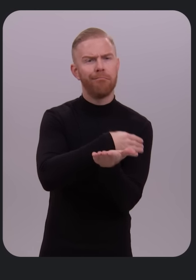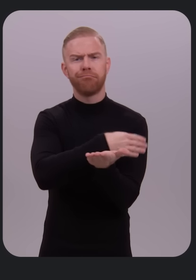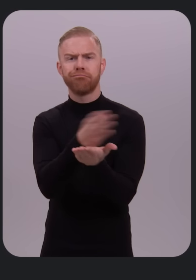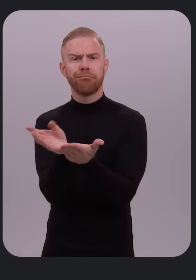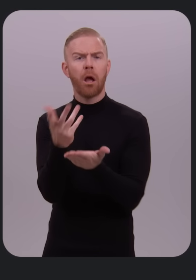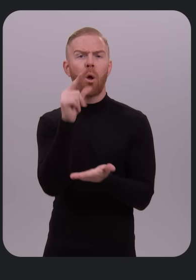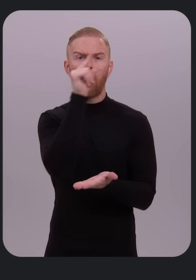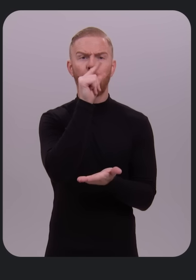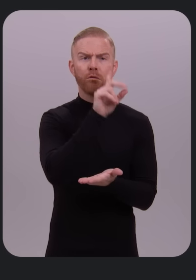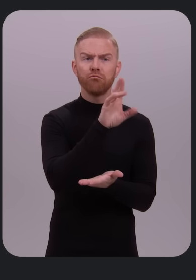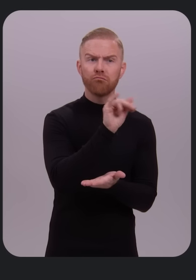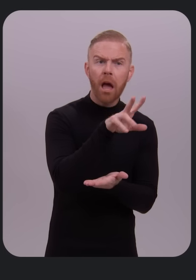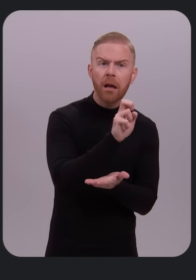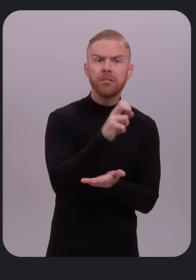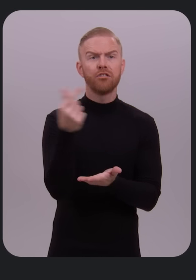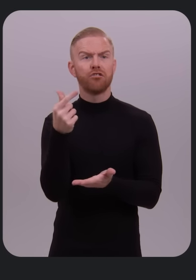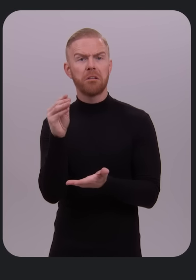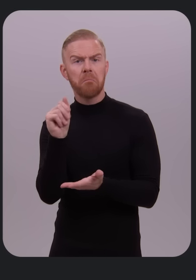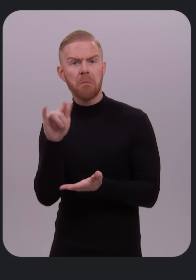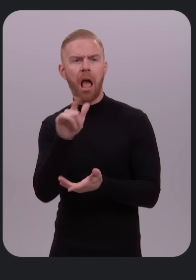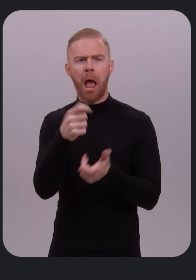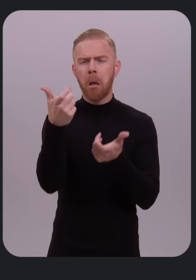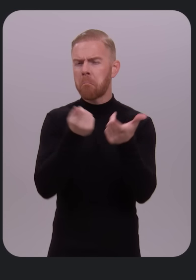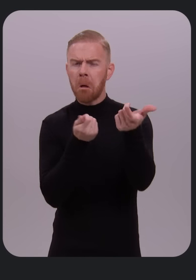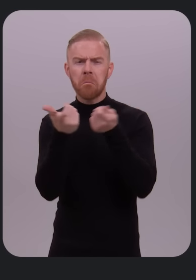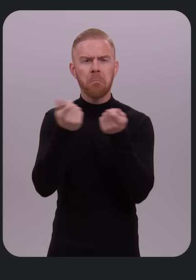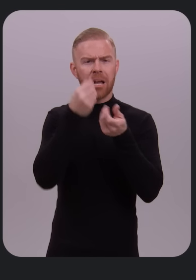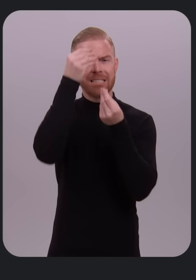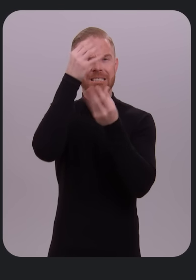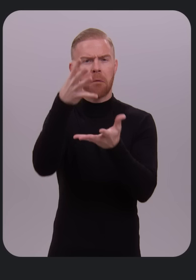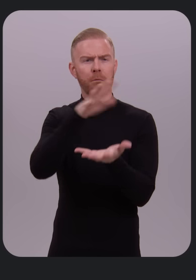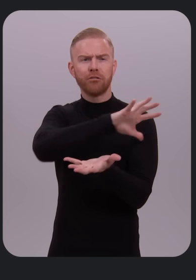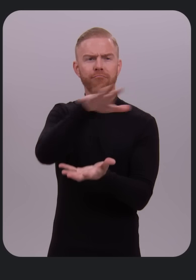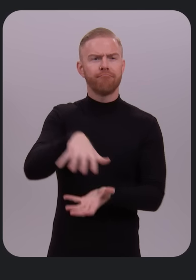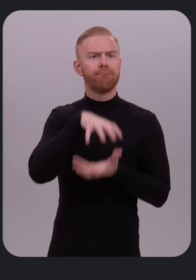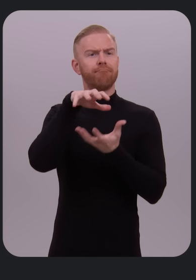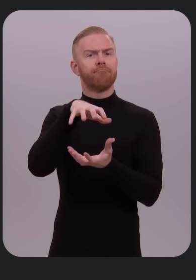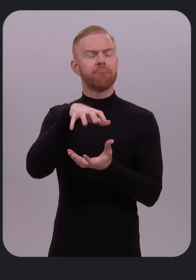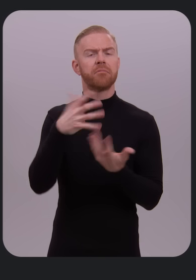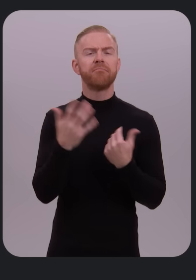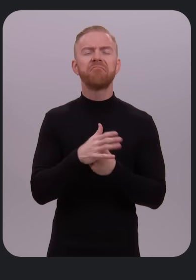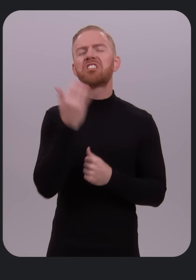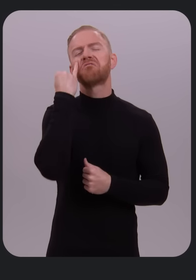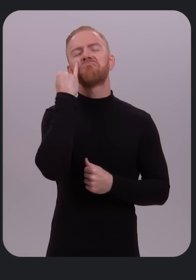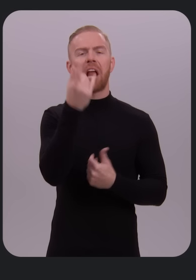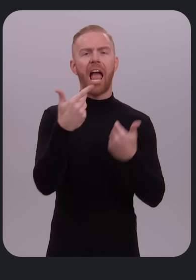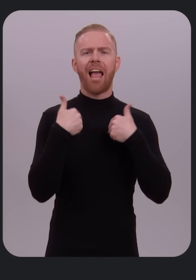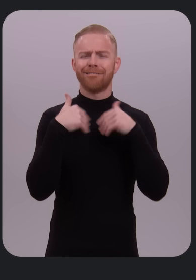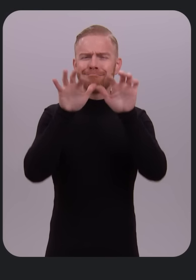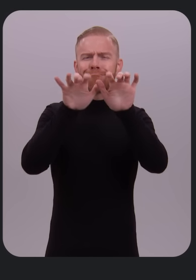so you can easily pull in information from there too. So let's say you have this incredible, detailed report.